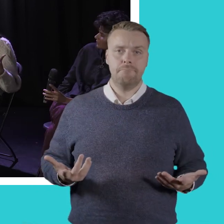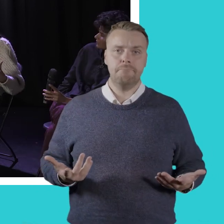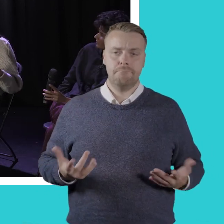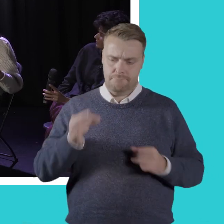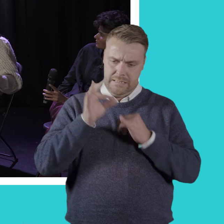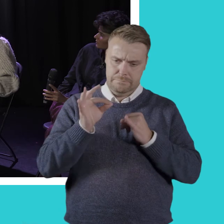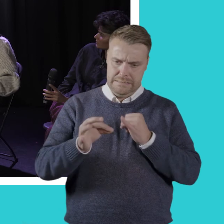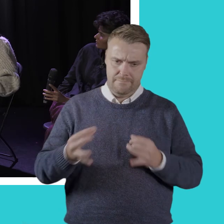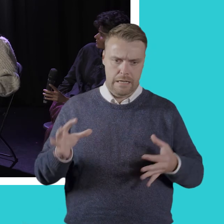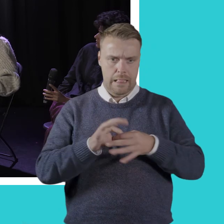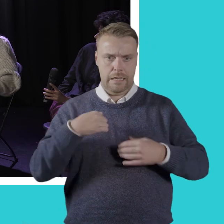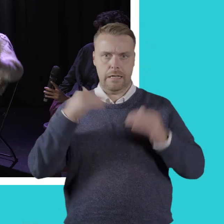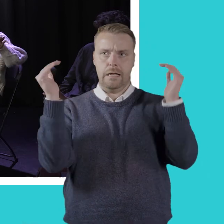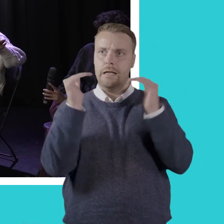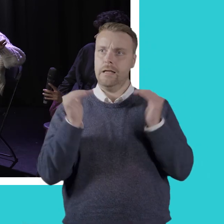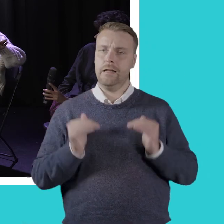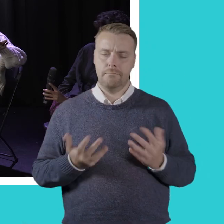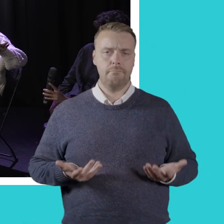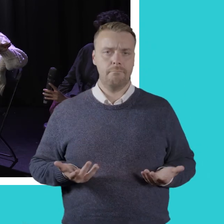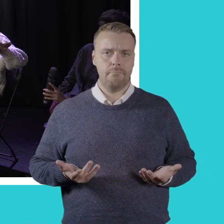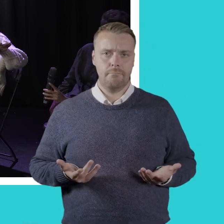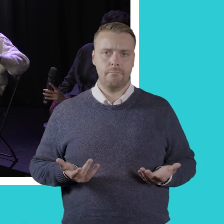will almost always gravitate towards that. But I think your friend wanted to say something as well.